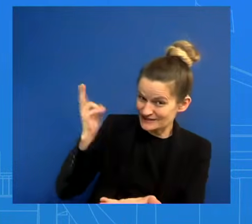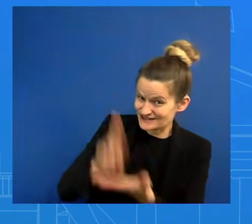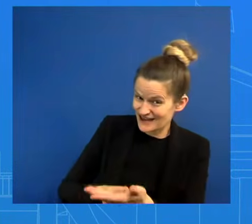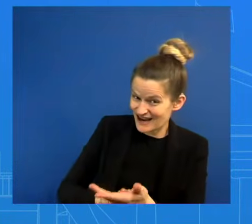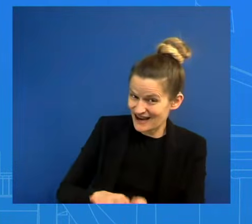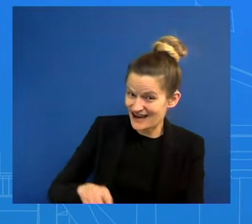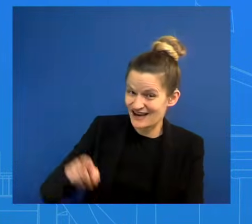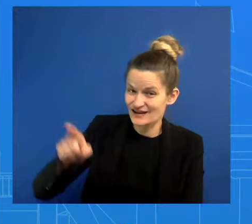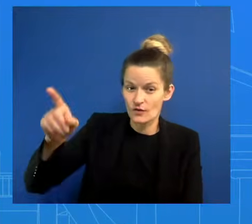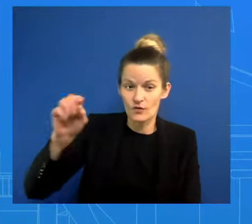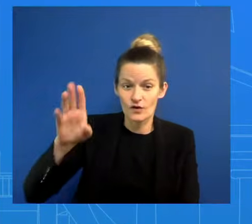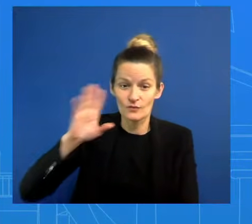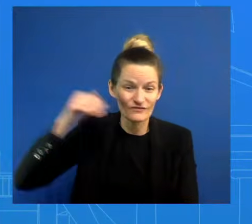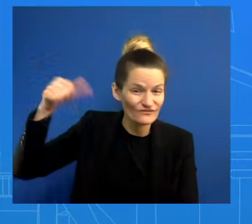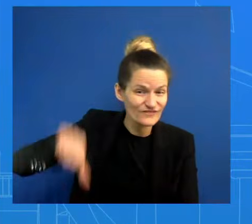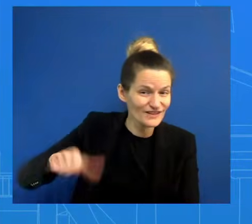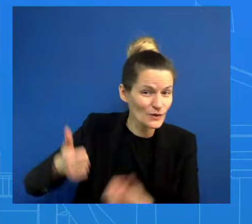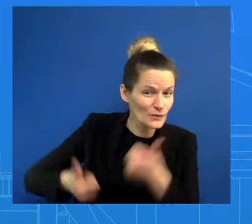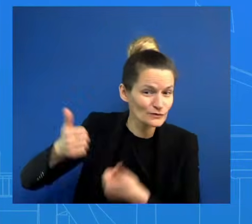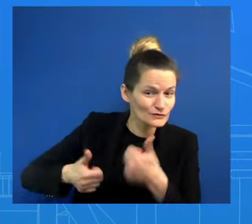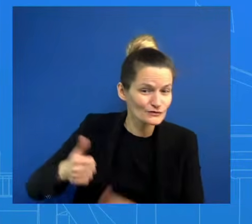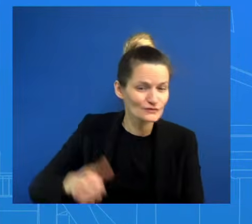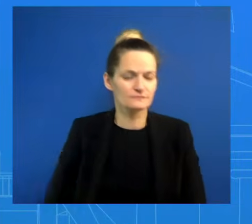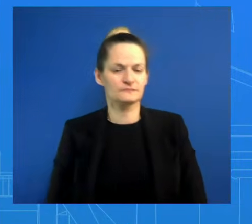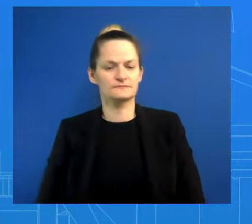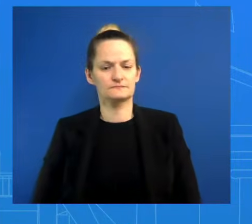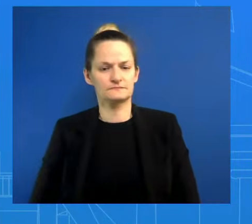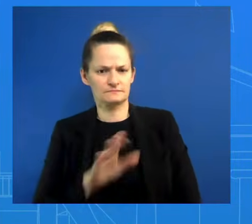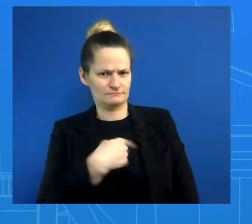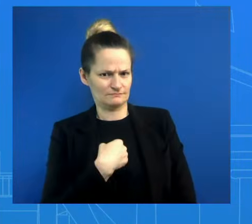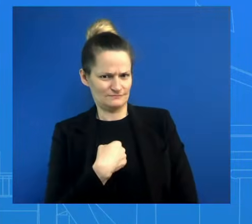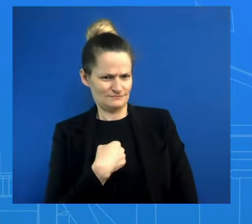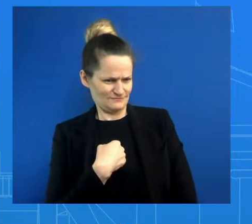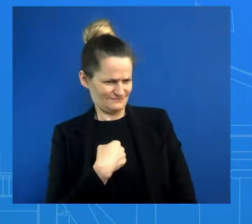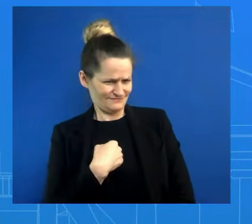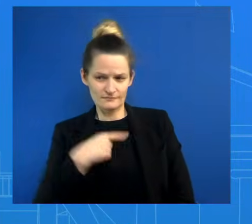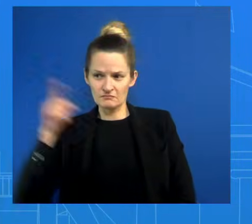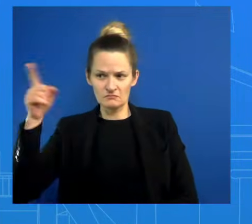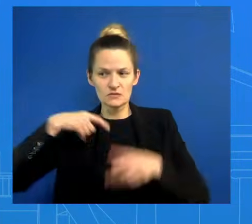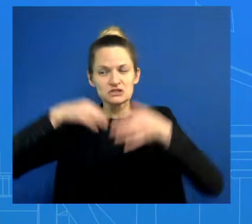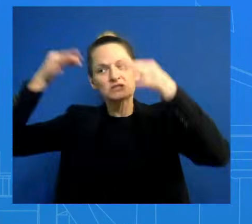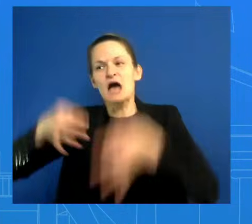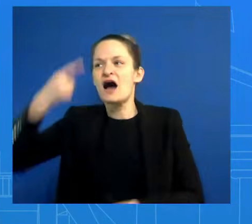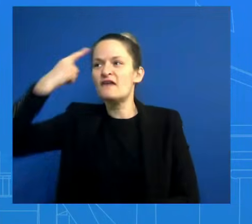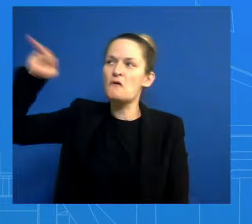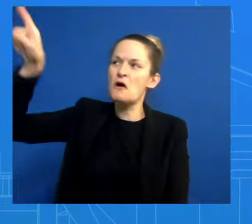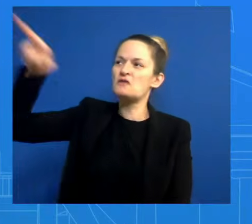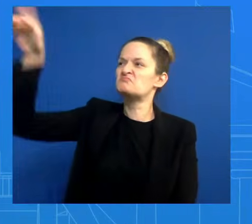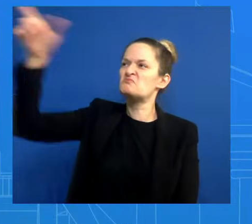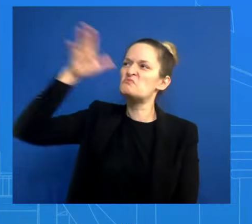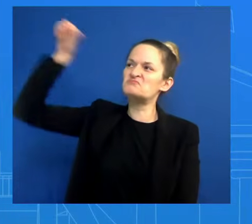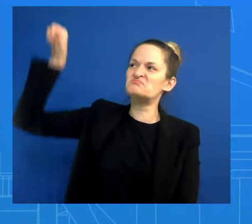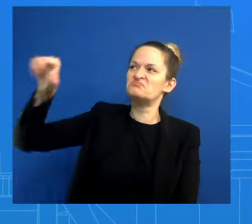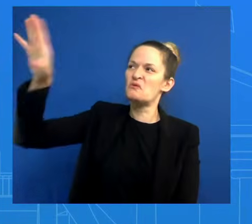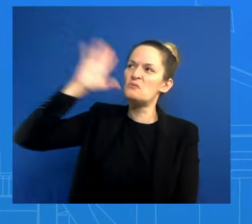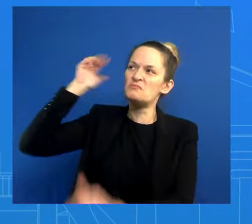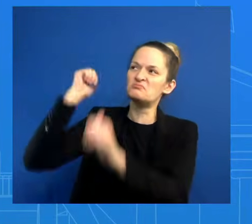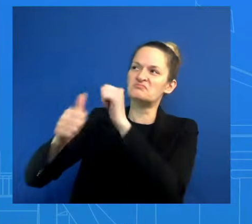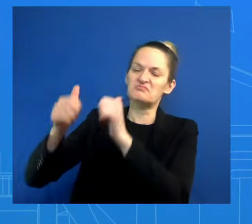We've been very clear where we stand on the vaccine mandates. And we have said it many times before: You know, Republicans in Congress have decided